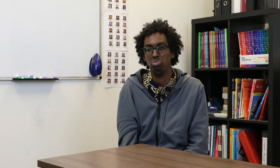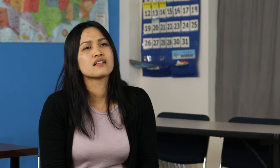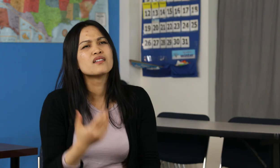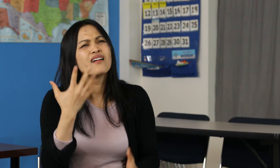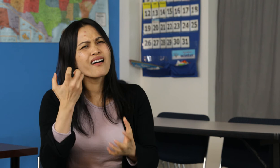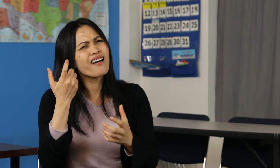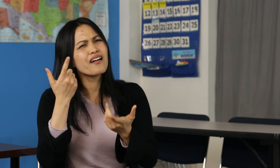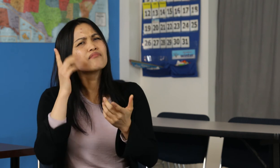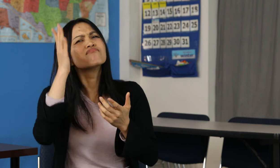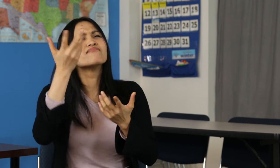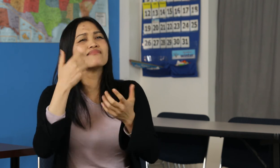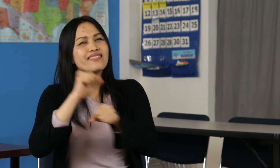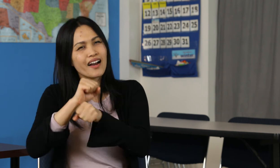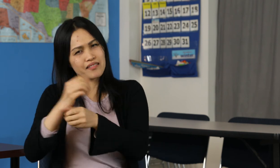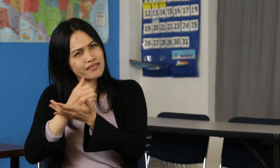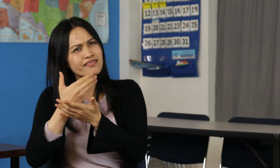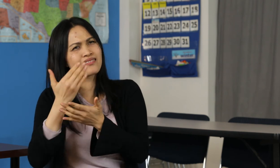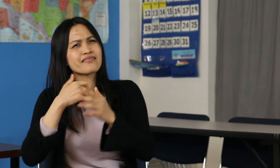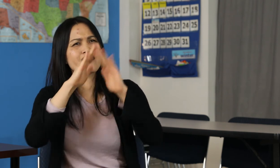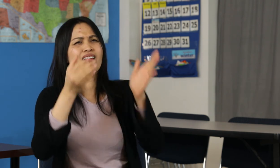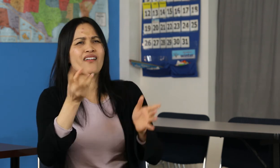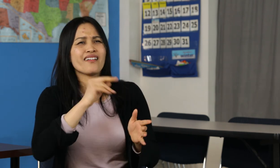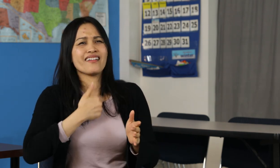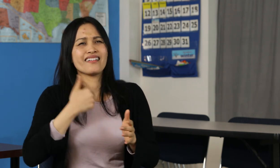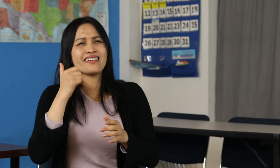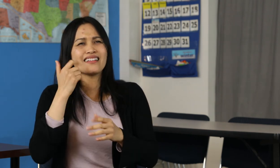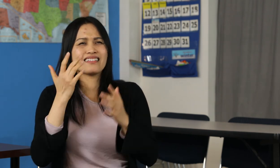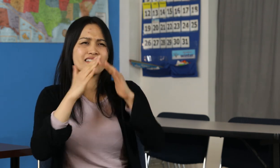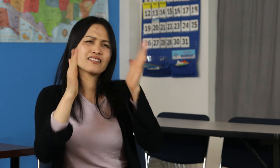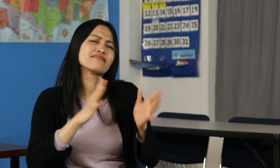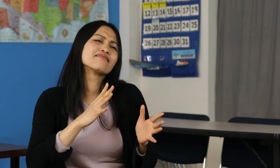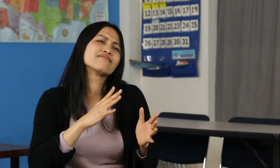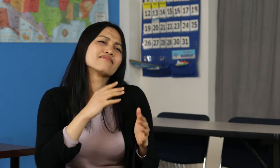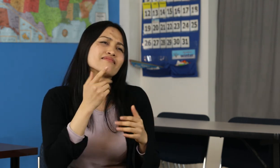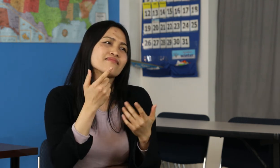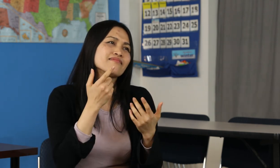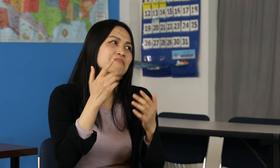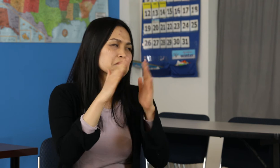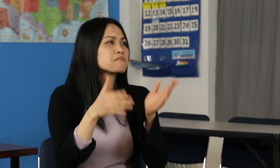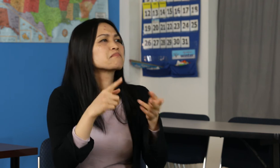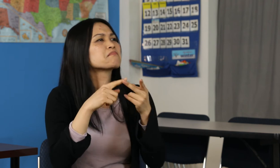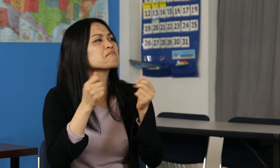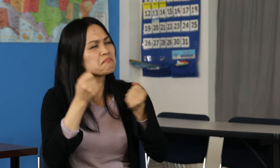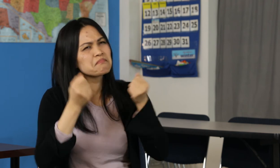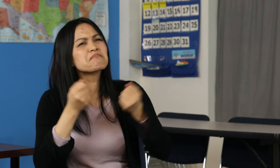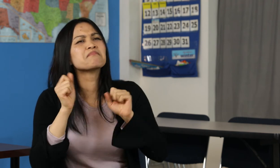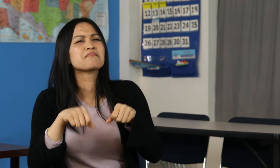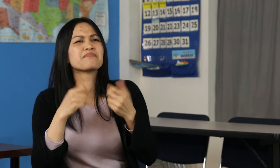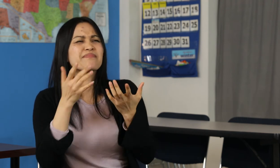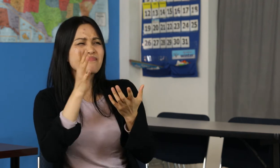In the future, I would like to have a good job and earn good money, have a nice house of my own maybe together with someone else, a car. I don't know.